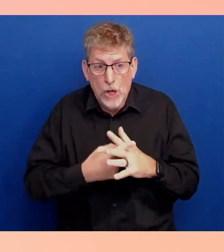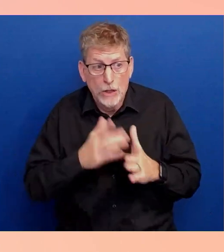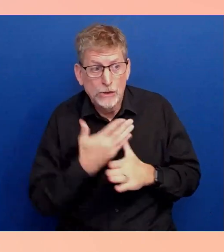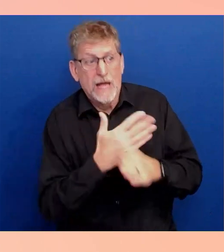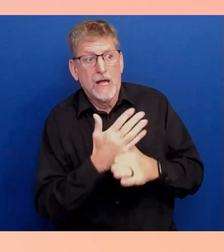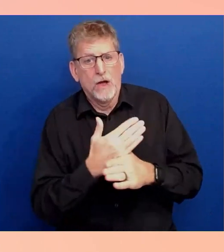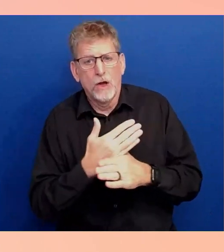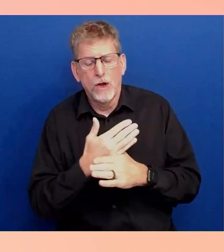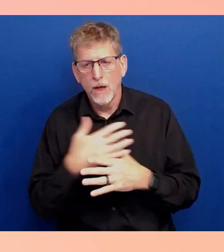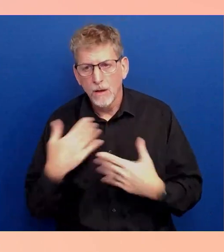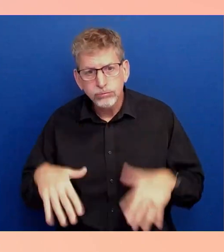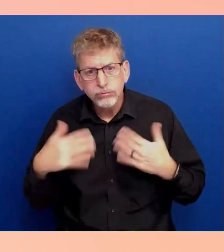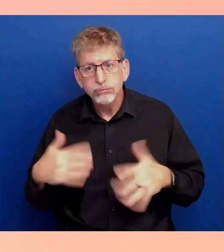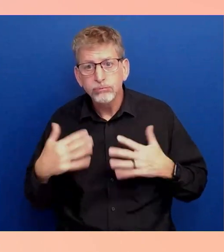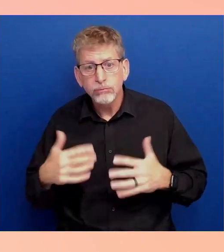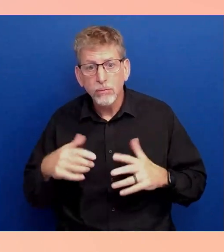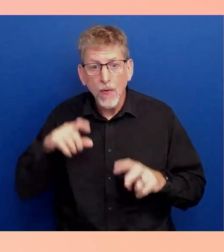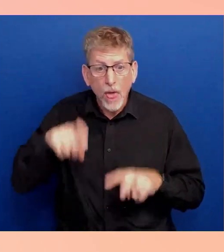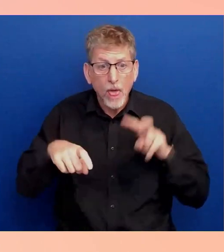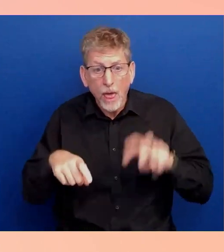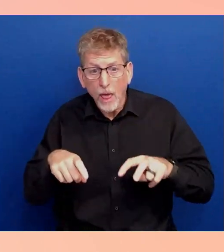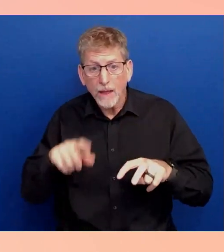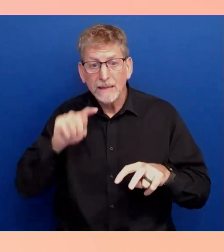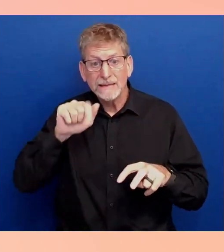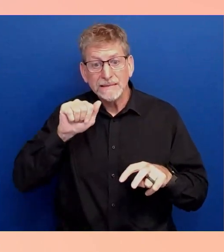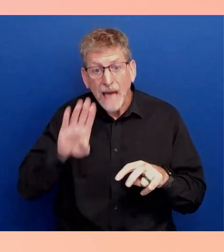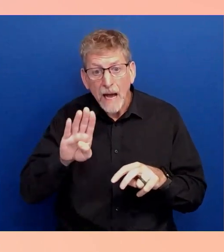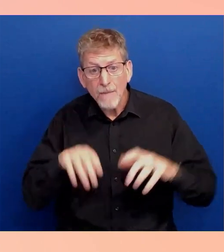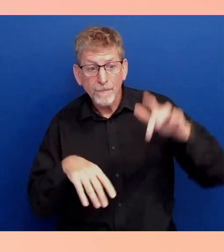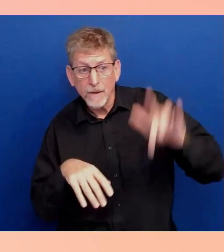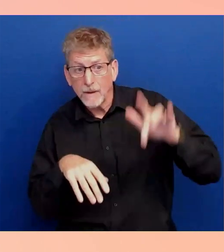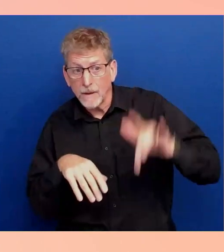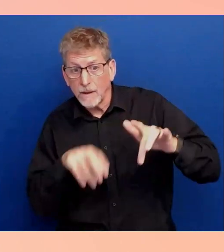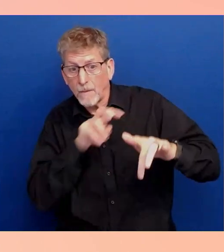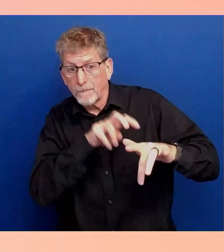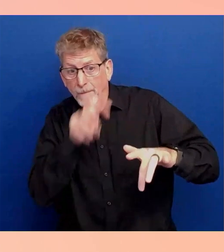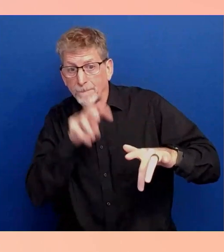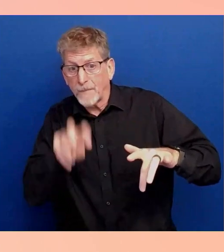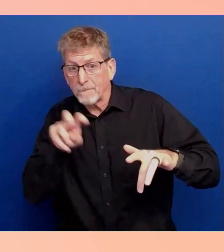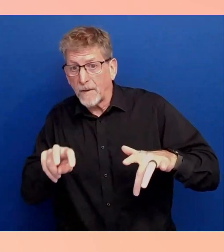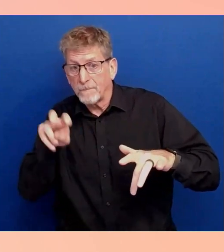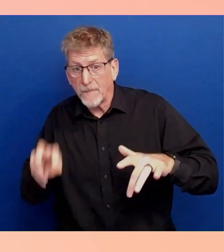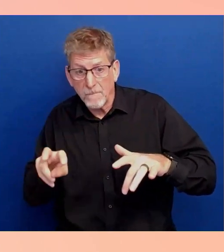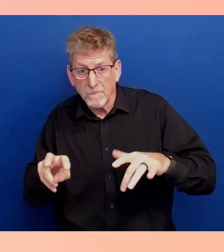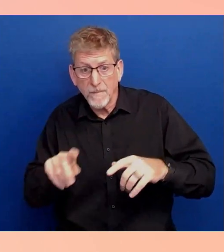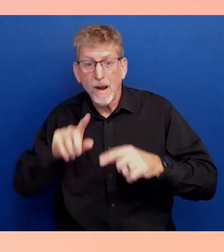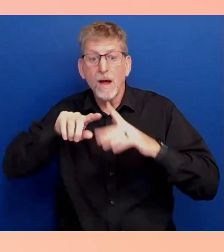times to turn on the option to include system audio.